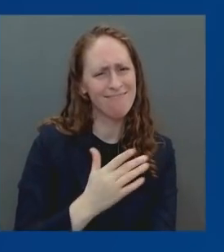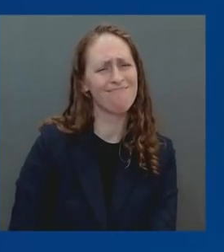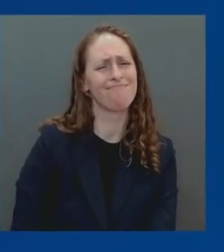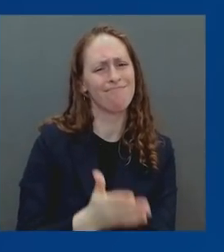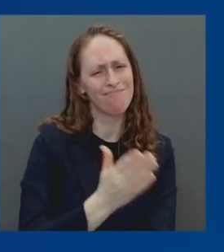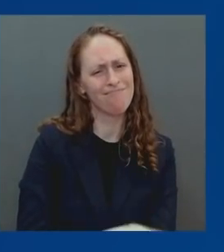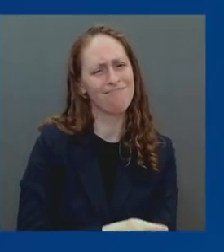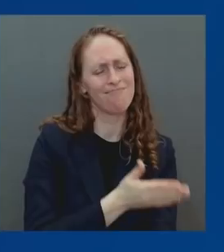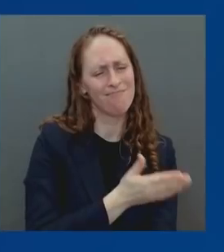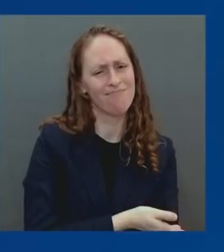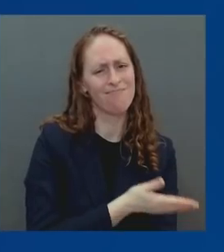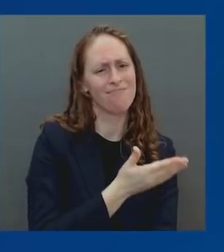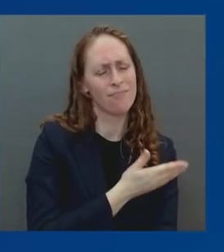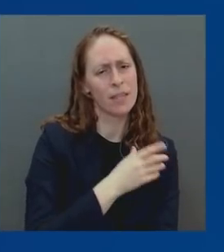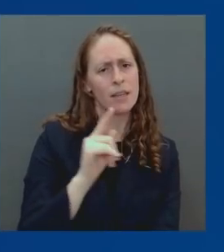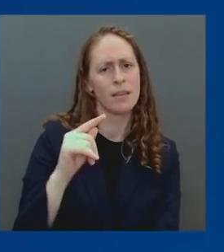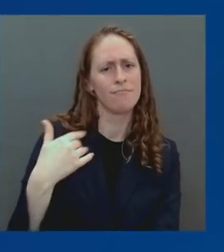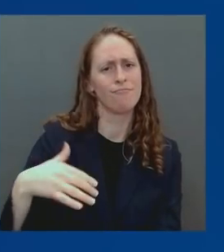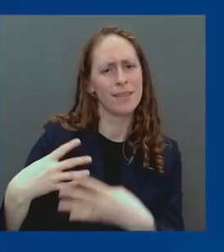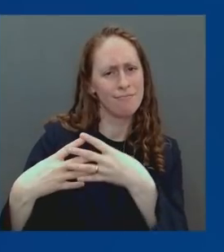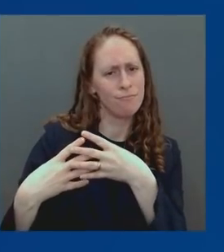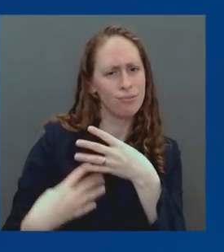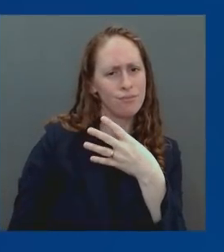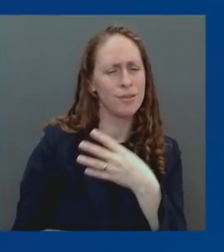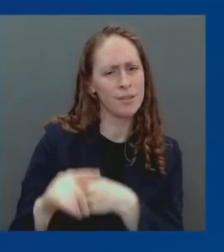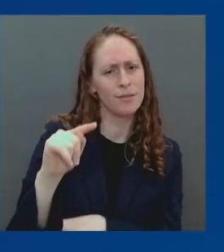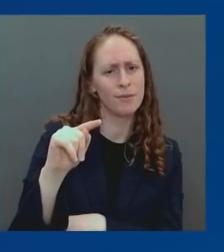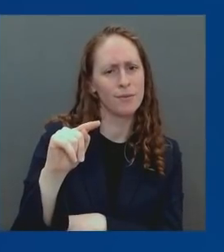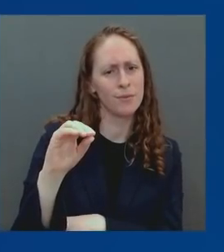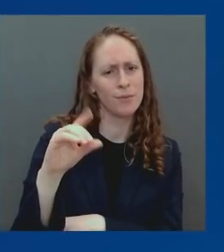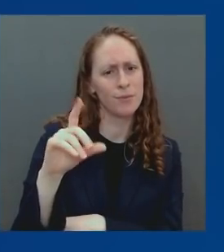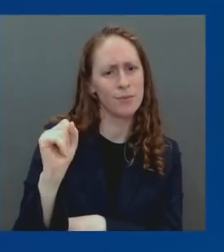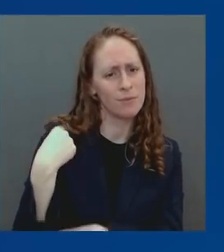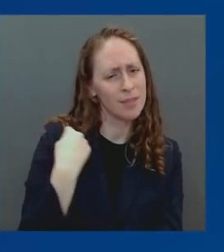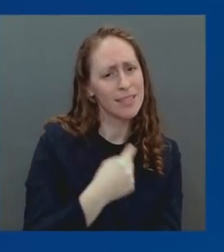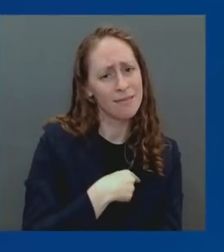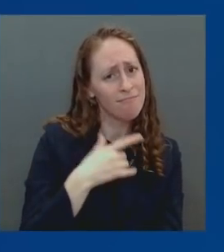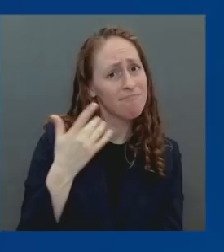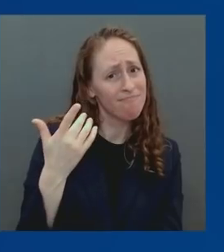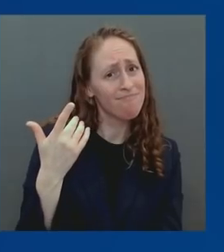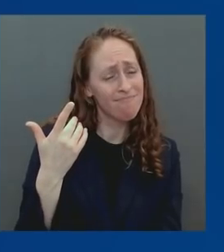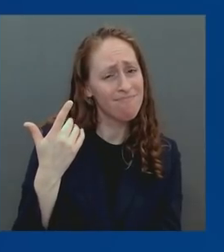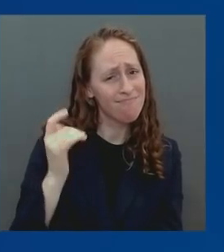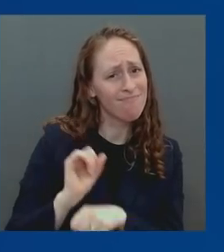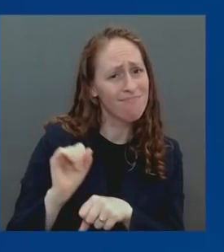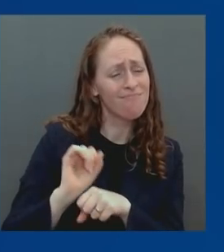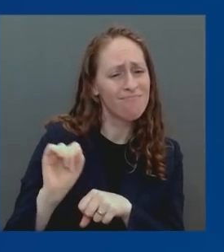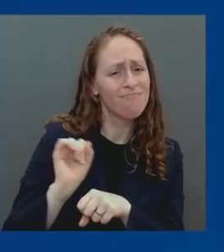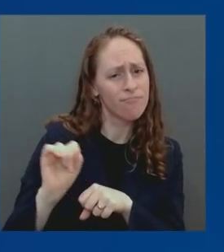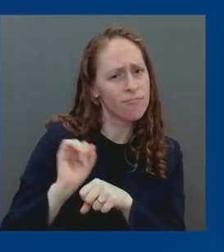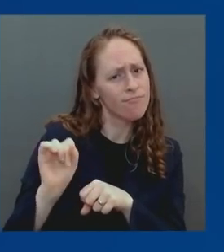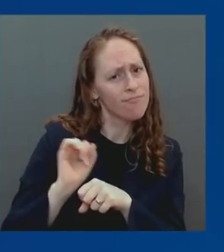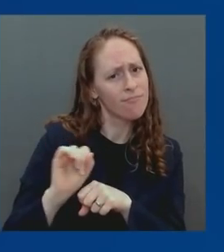to a time when COVID doesn't disrupt our daily lives but is something we protect against and treat.